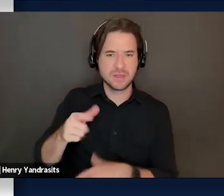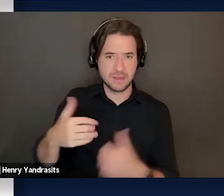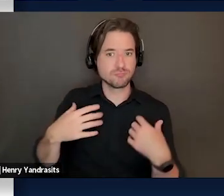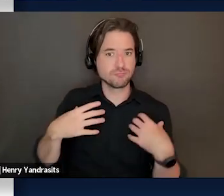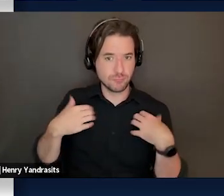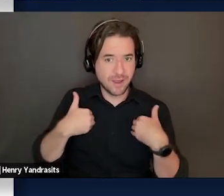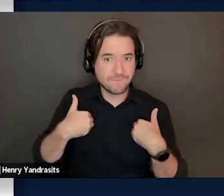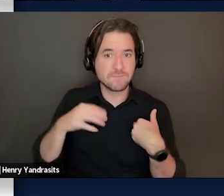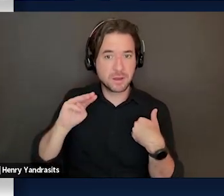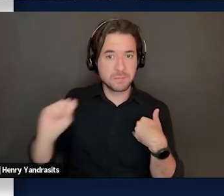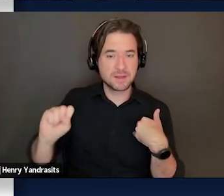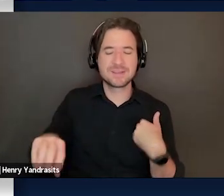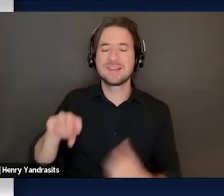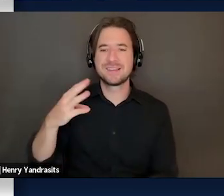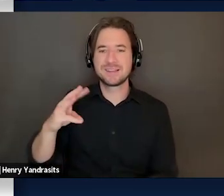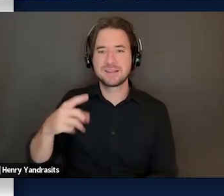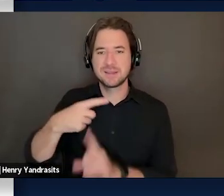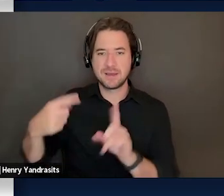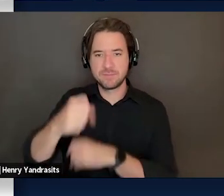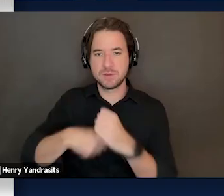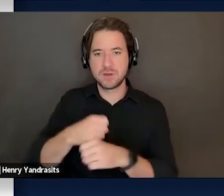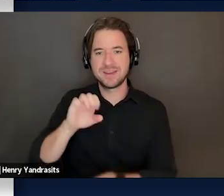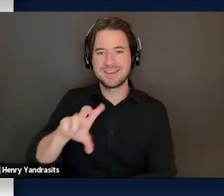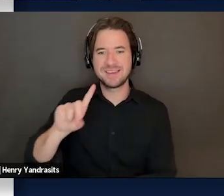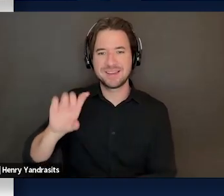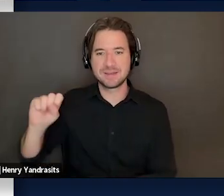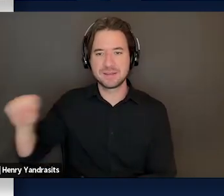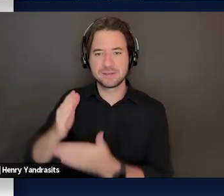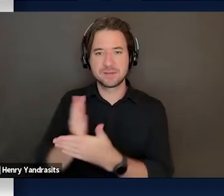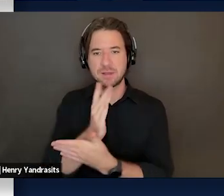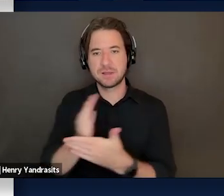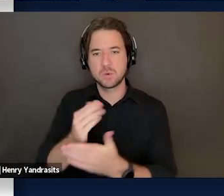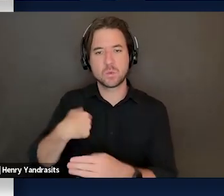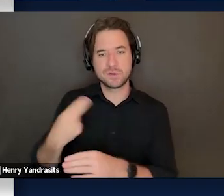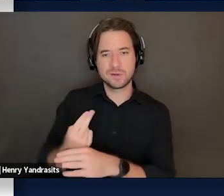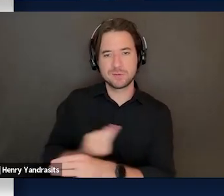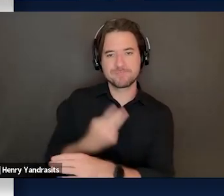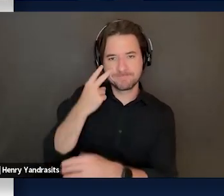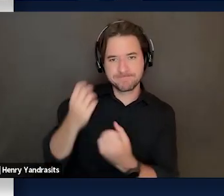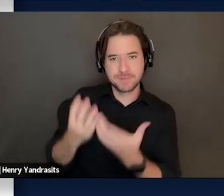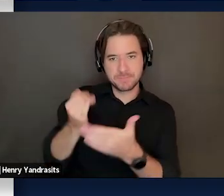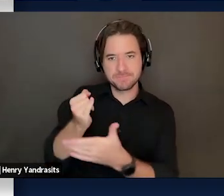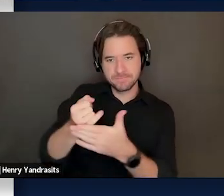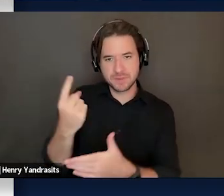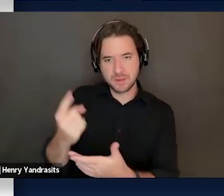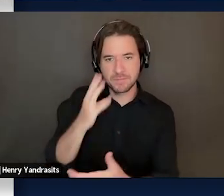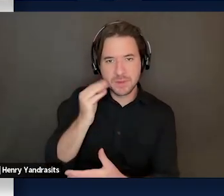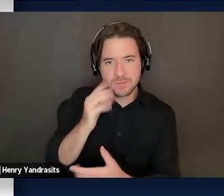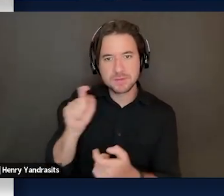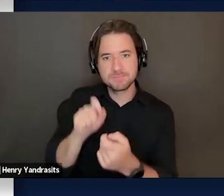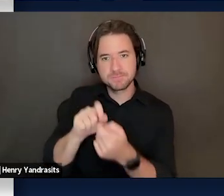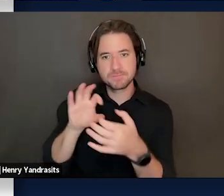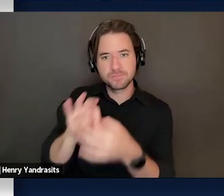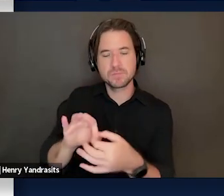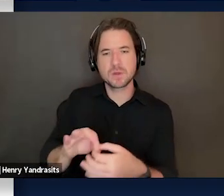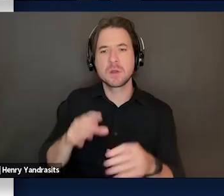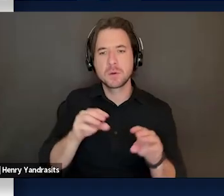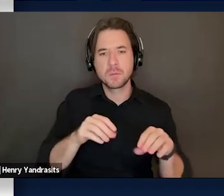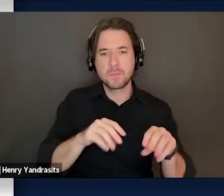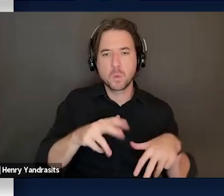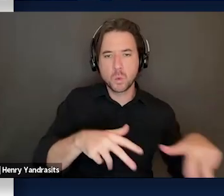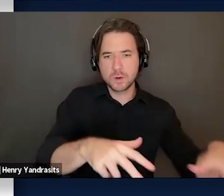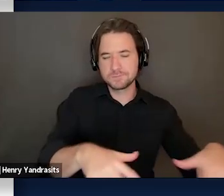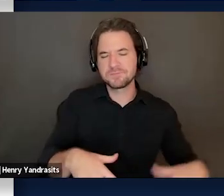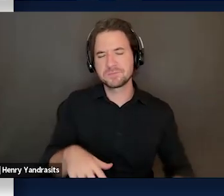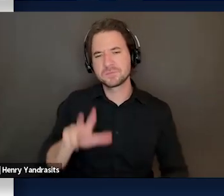Um, and then our EDSS scale, which is what we use to see, um, how much impairment somebody experiences, particularly in relation to locomotion, was about a 3.6.